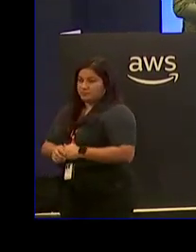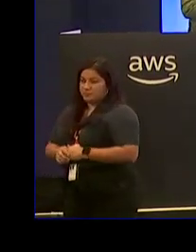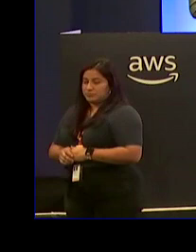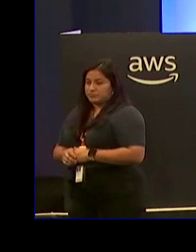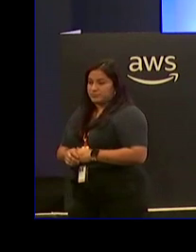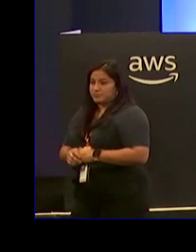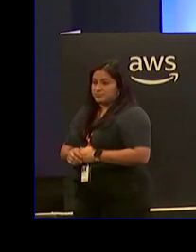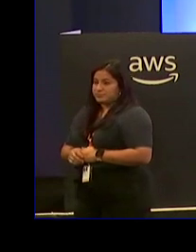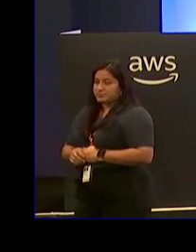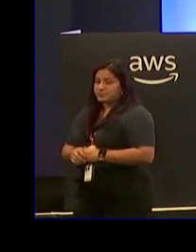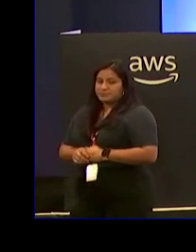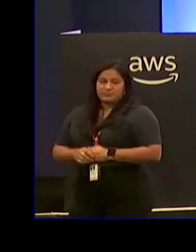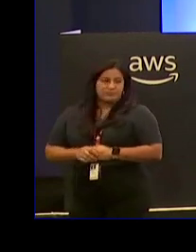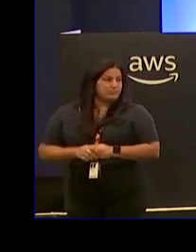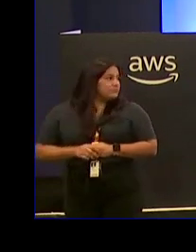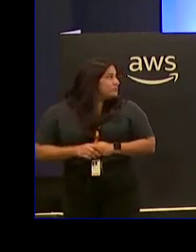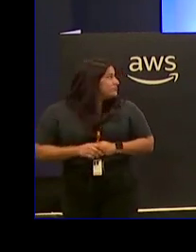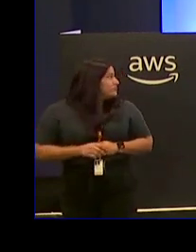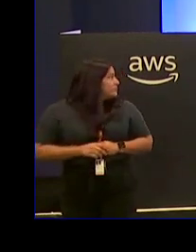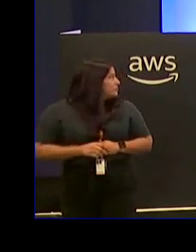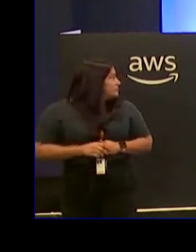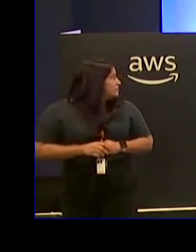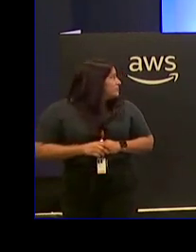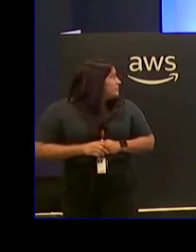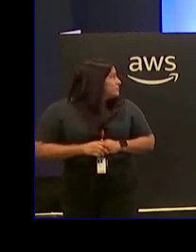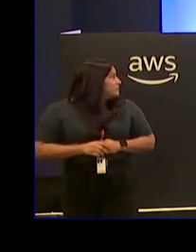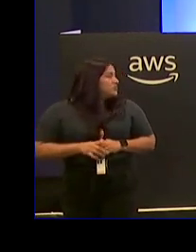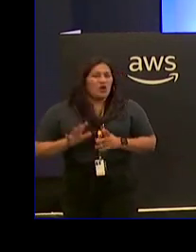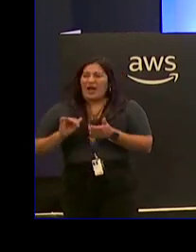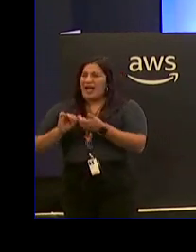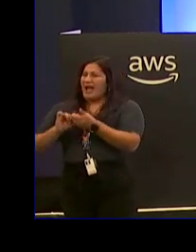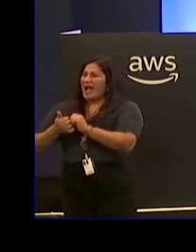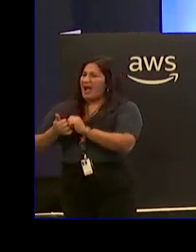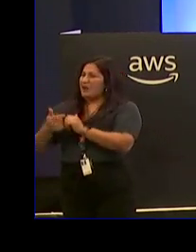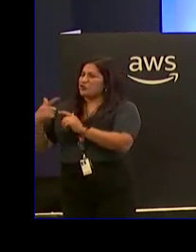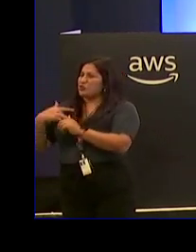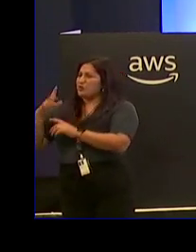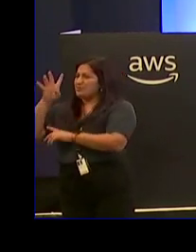This is a part where we get to use the Amazon Rekognition